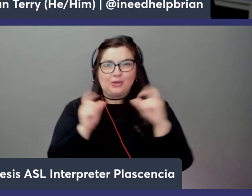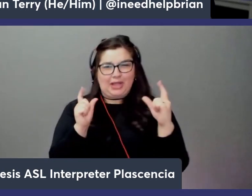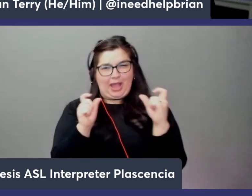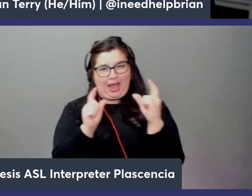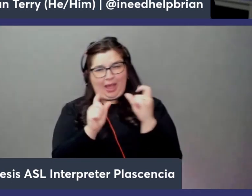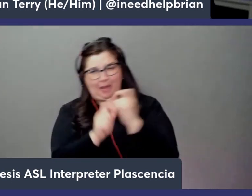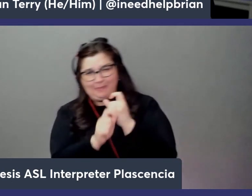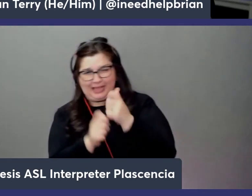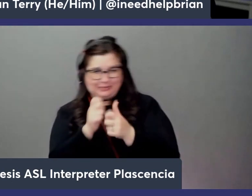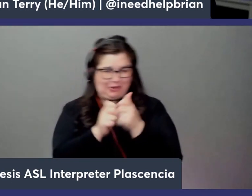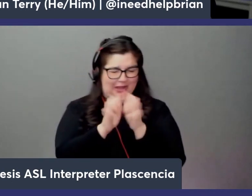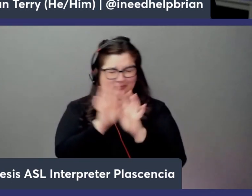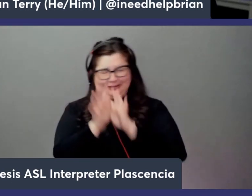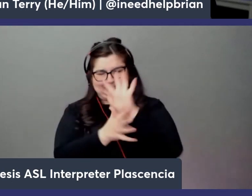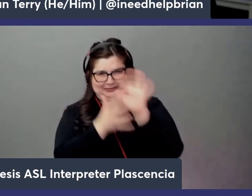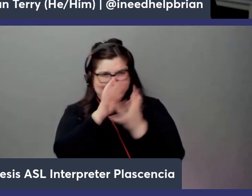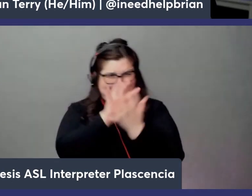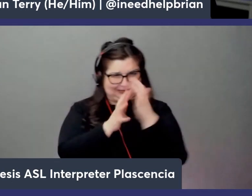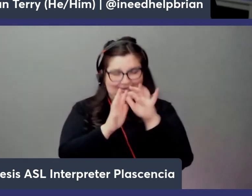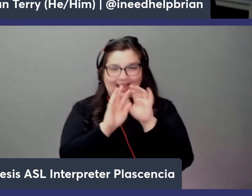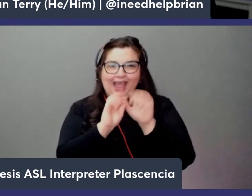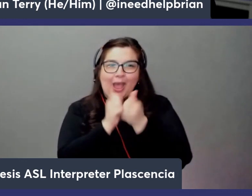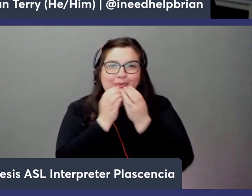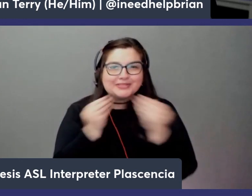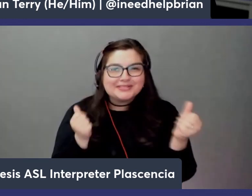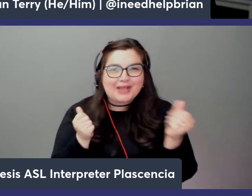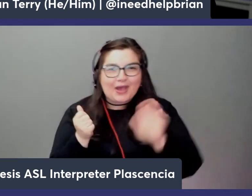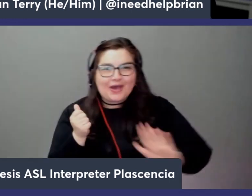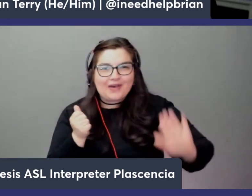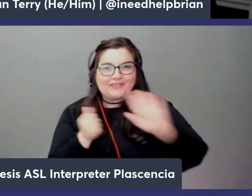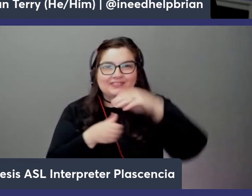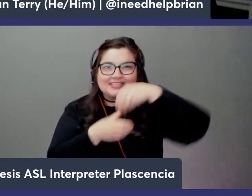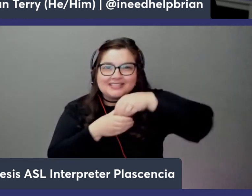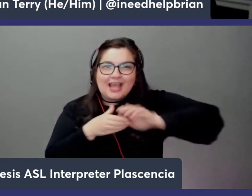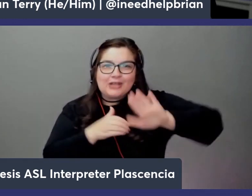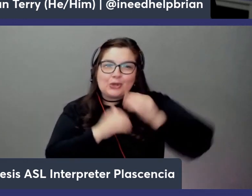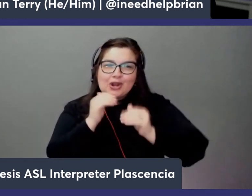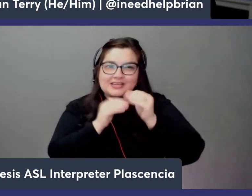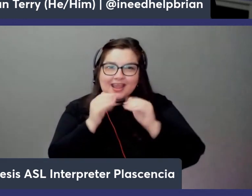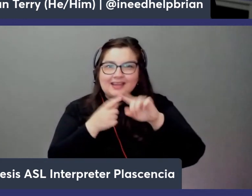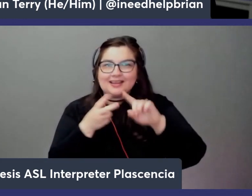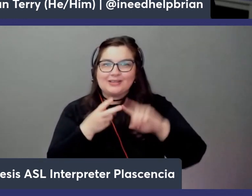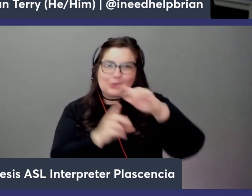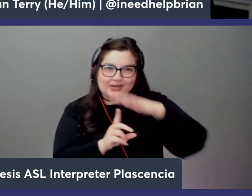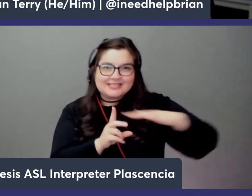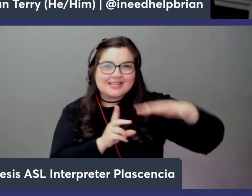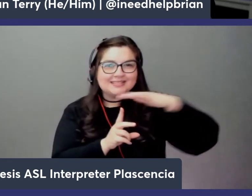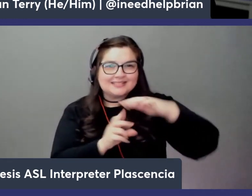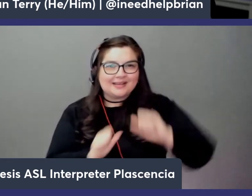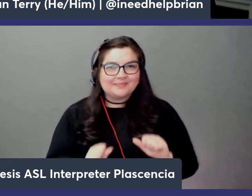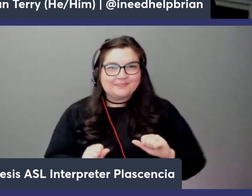inside your architecture and inside your data ecosystem. All right, well, I appreciate that introduction.